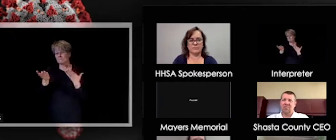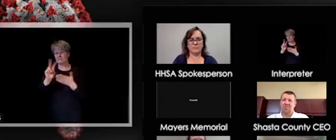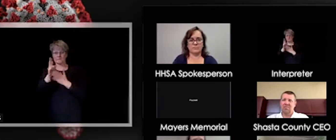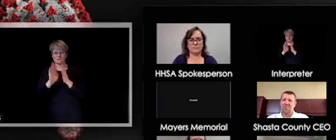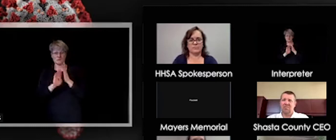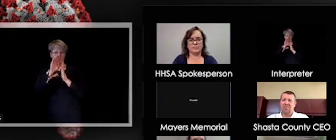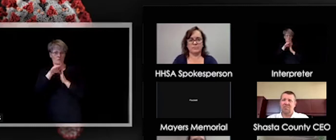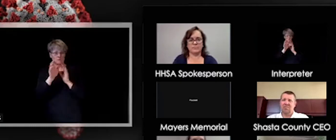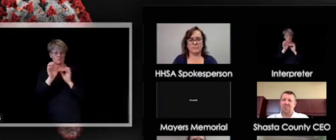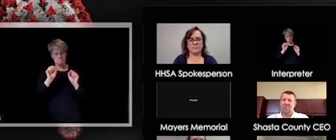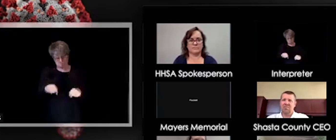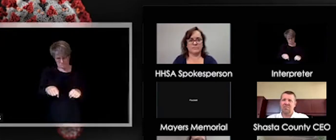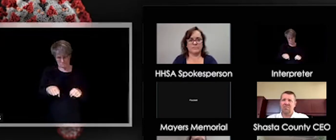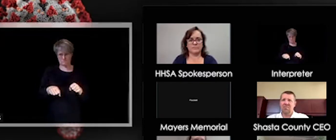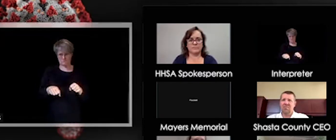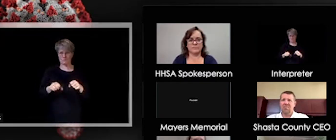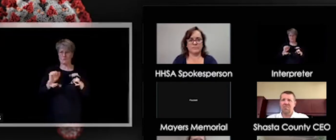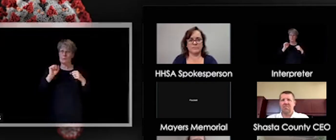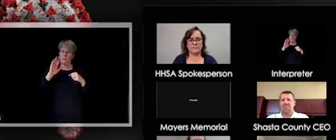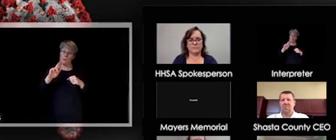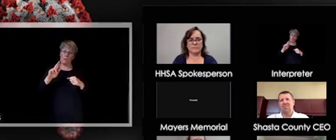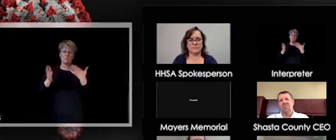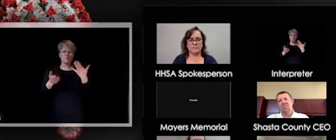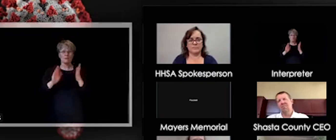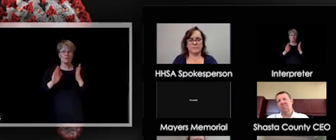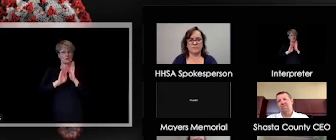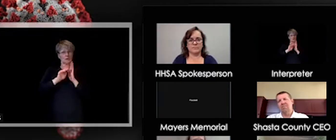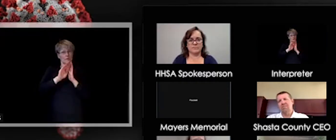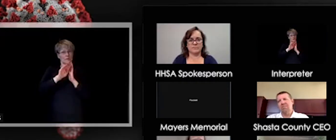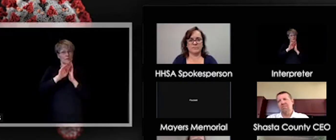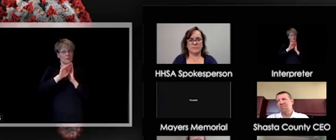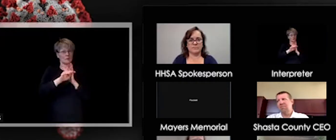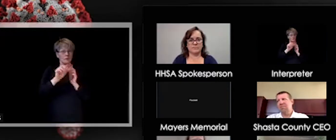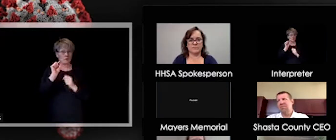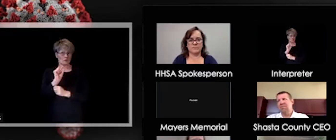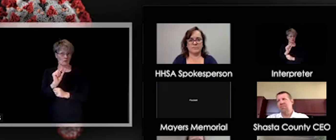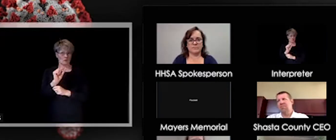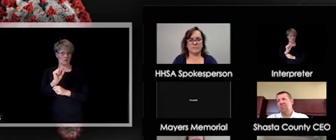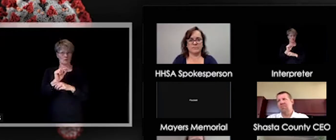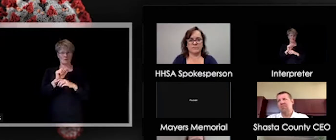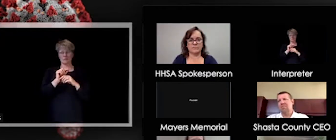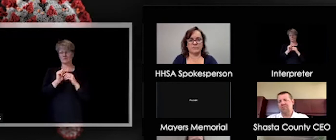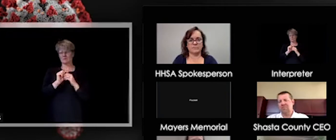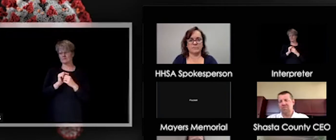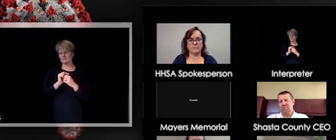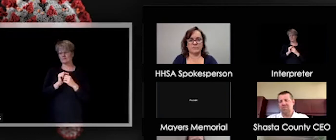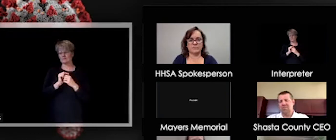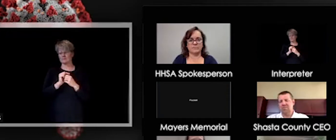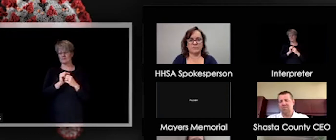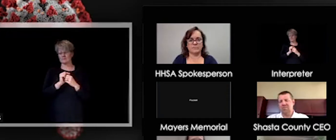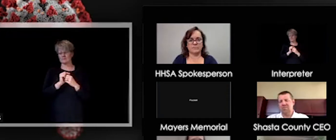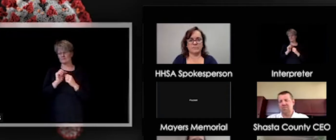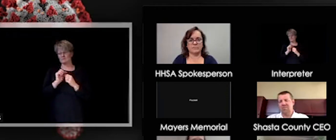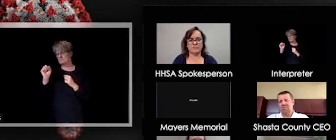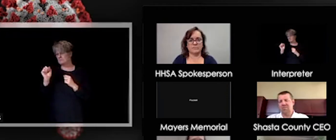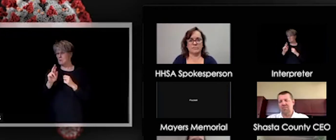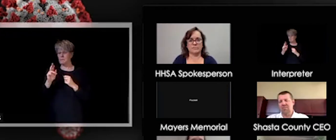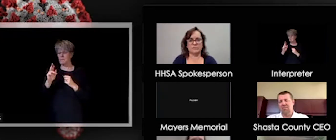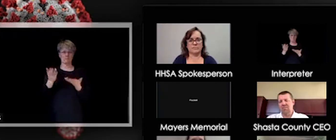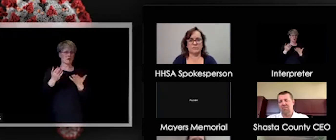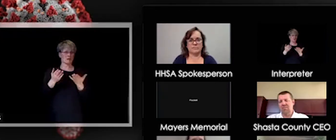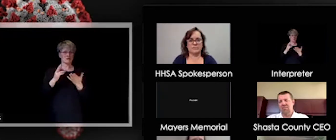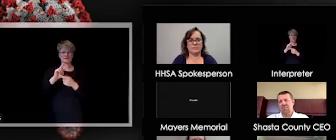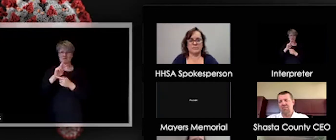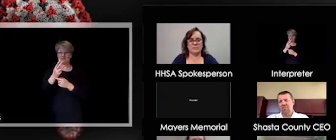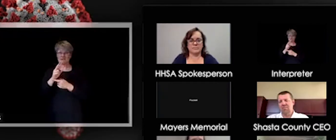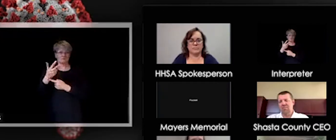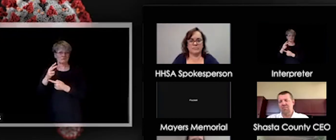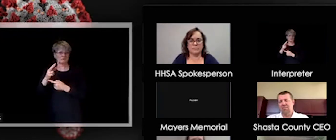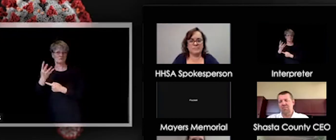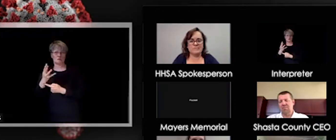series of small upticks, we could have more than one second wave. So, the activities,